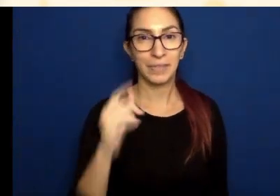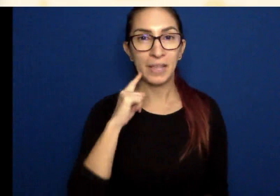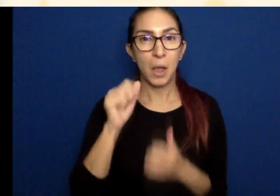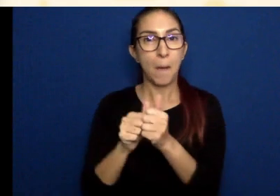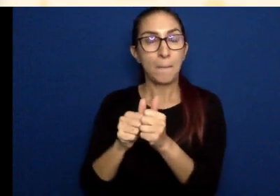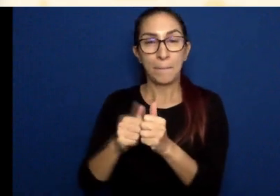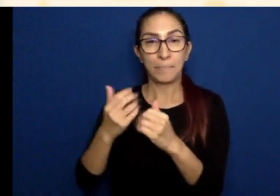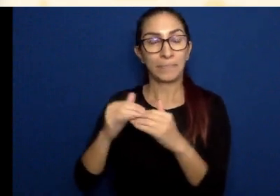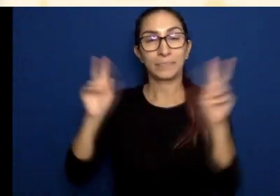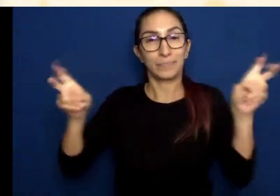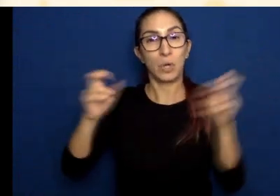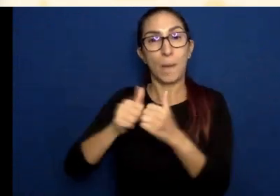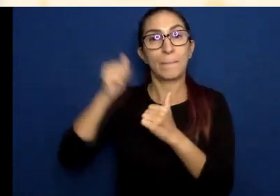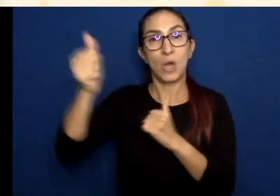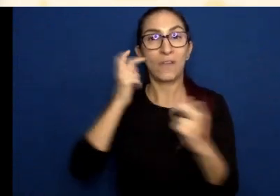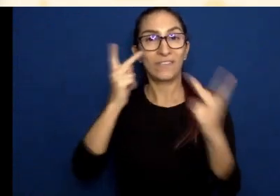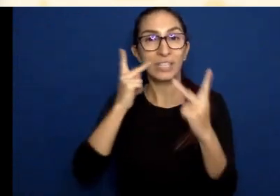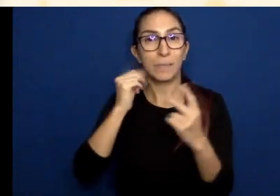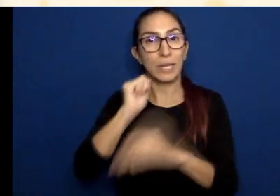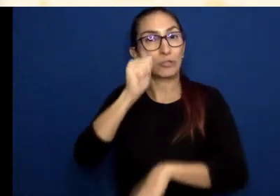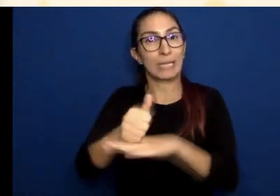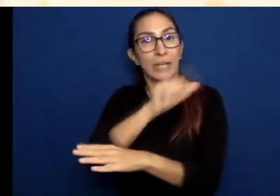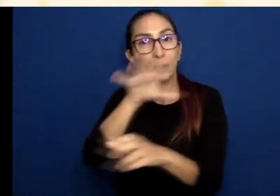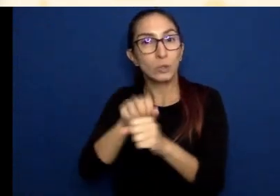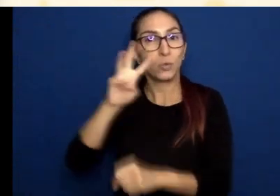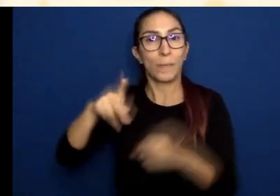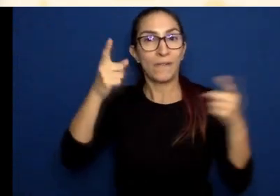and Chronic Disabilities, witj Birgit Olzem at 07:00 UTC.